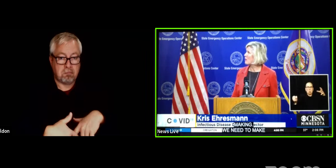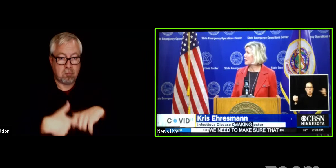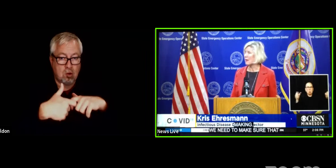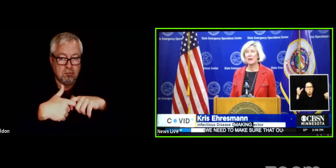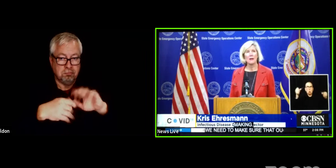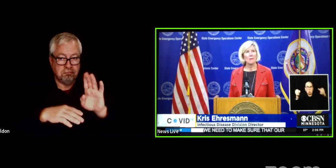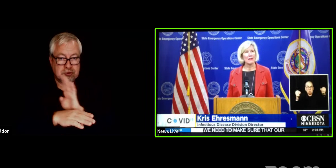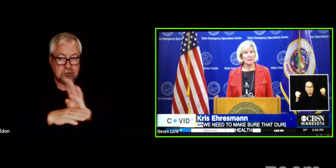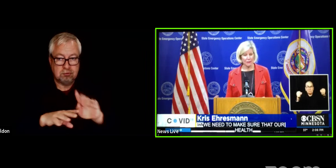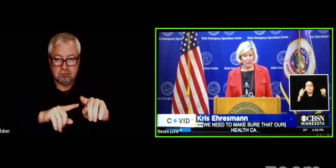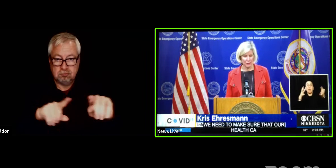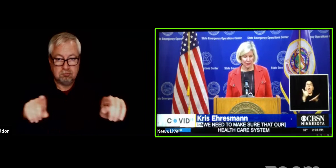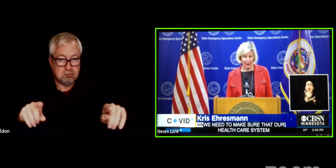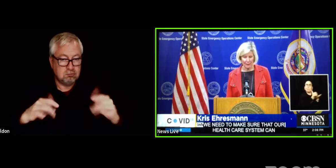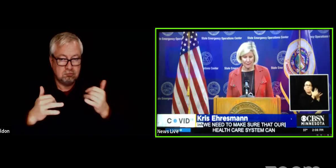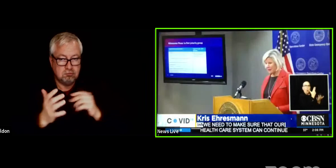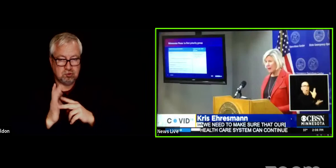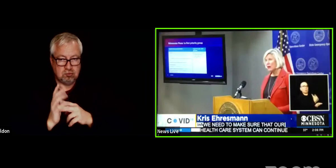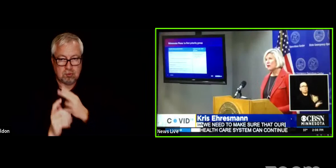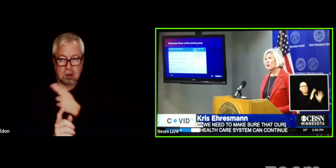REALLY MAKES A DIFFERENCE FOR THAT.